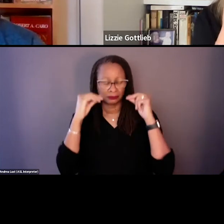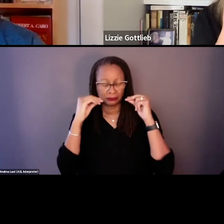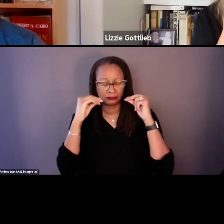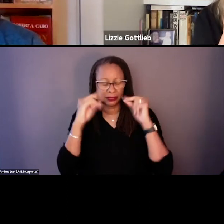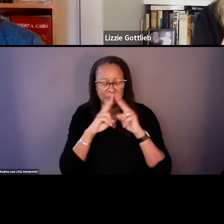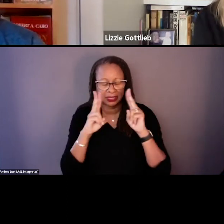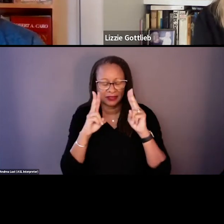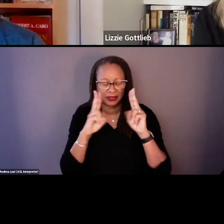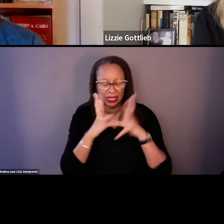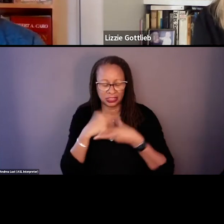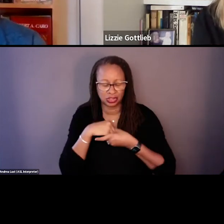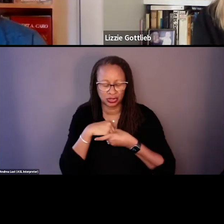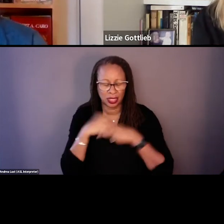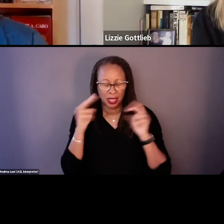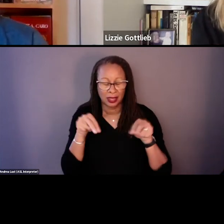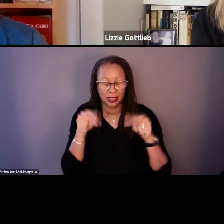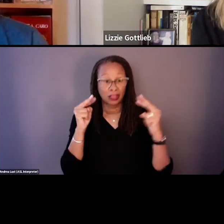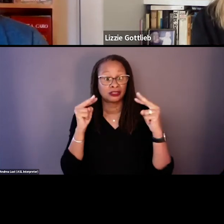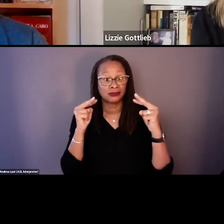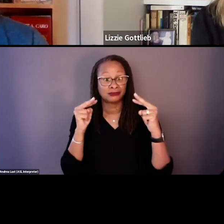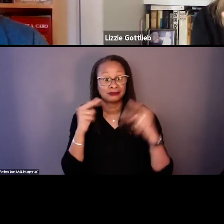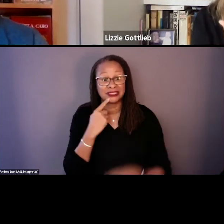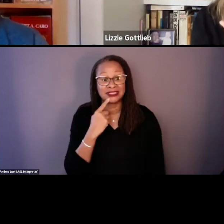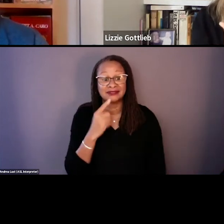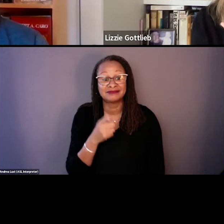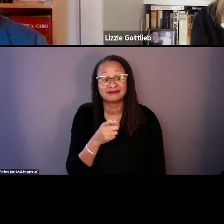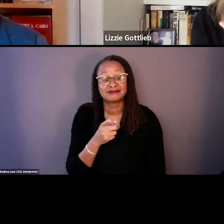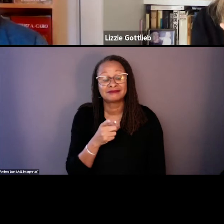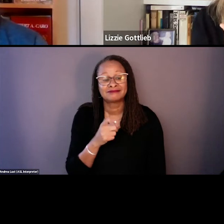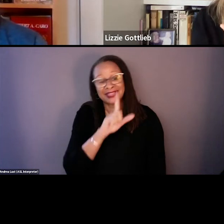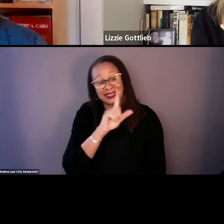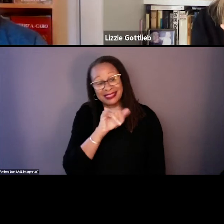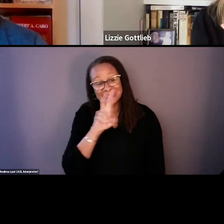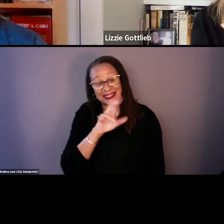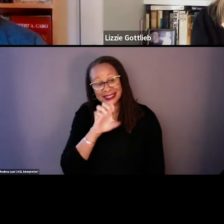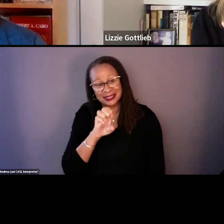where he closed his eyes and got very, very internal. And he looked up at me and he said,